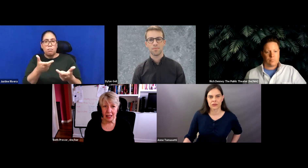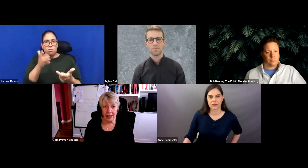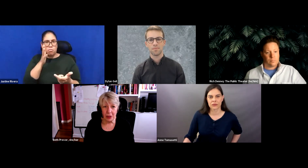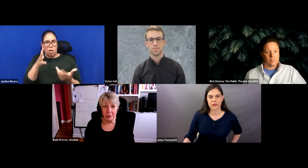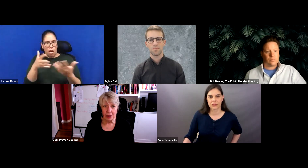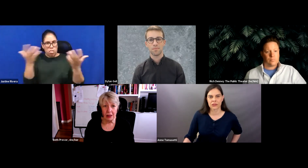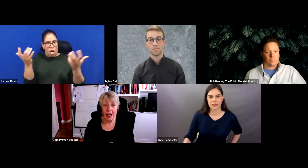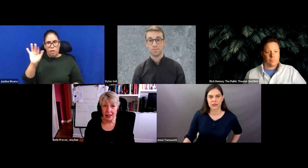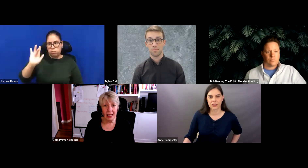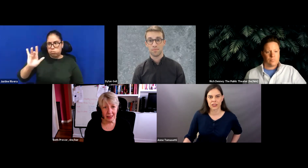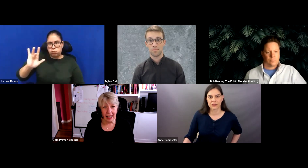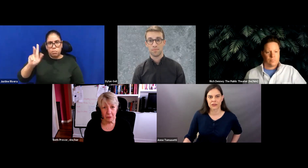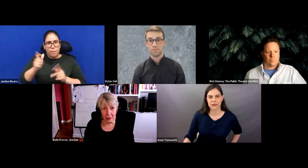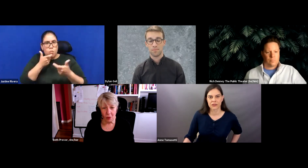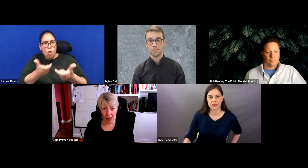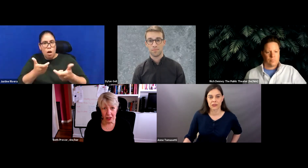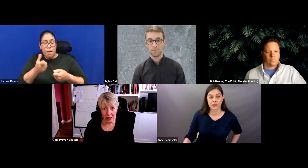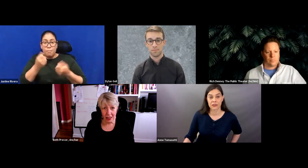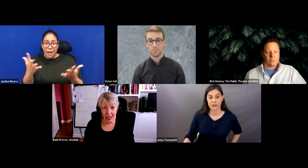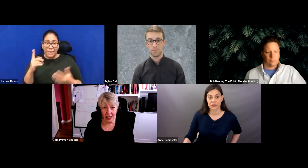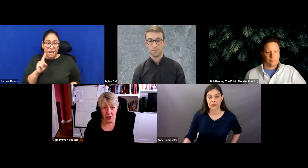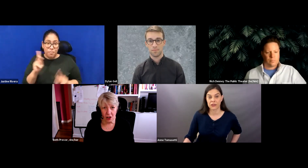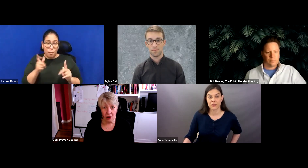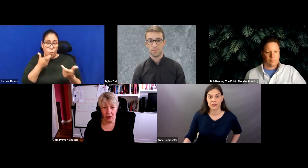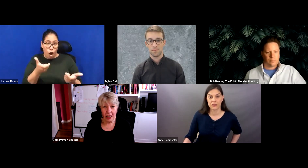a lot of people, and a lot of Deaf people watched this. And so